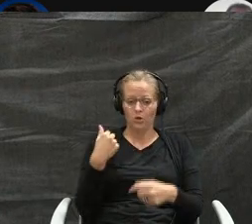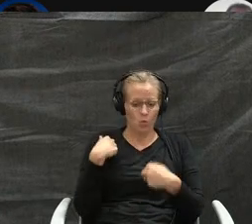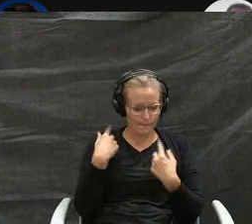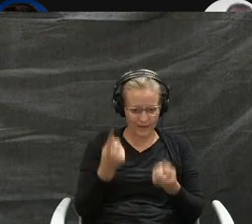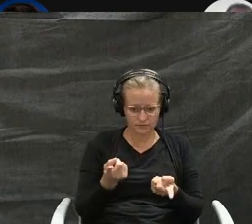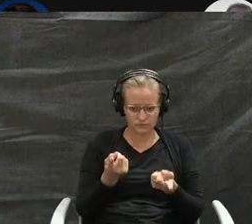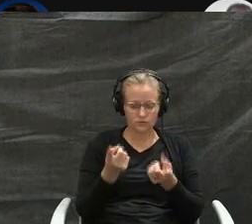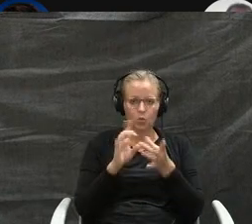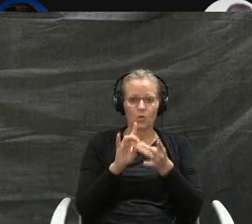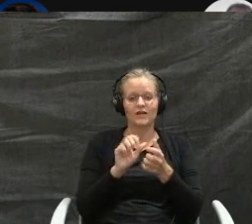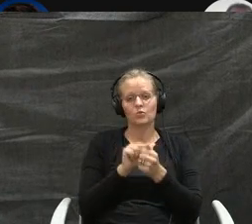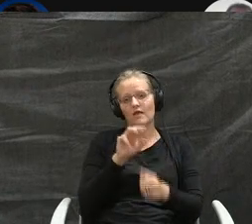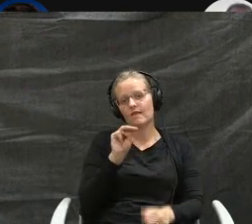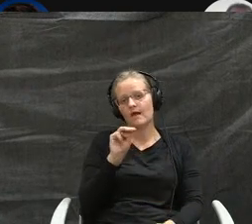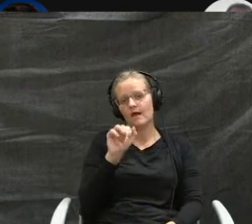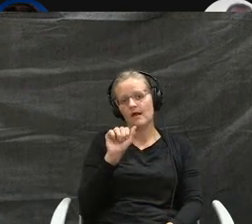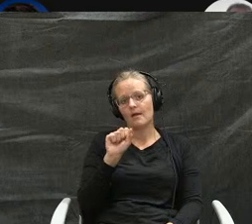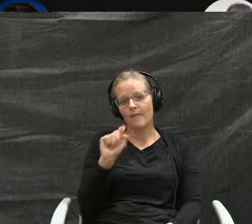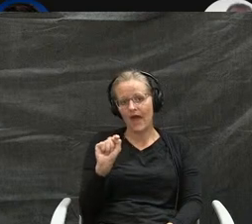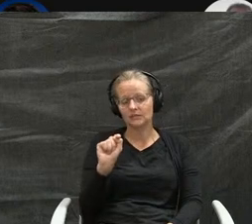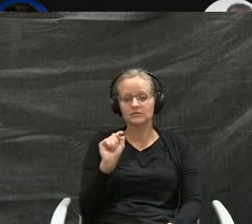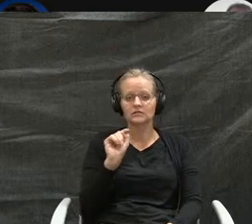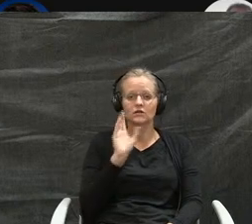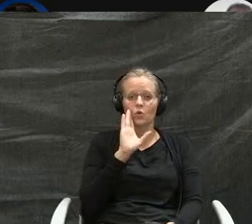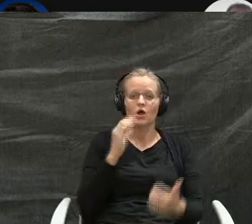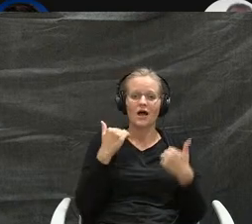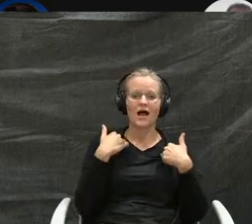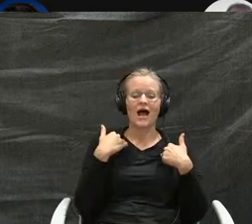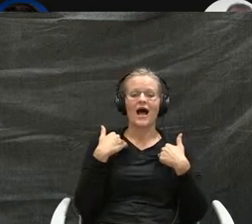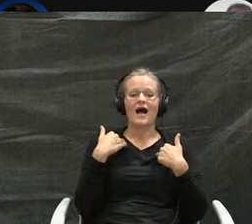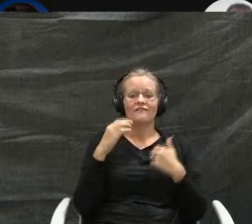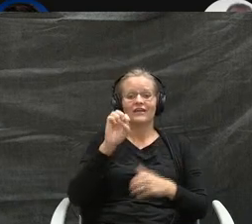E learning for all students, but there would be office hours.